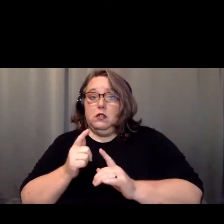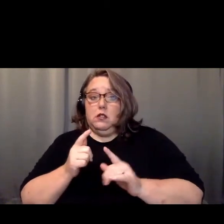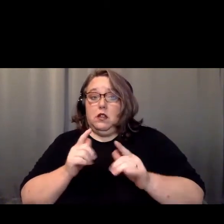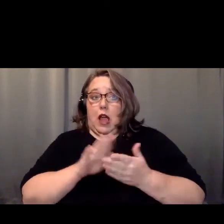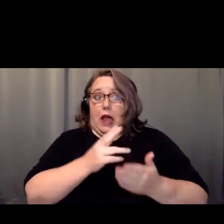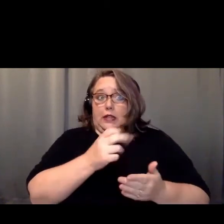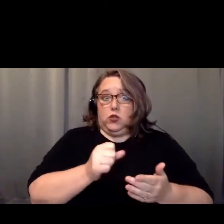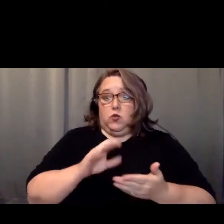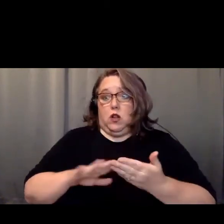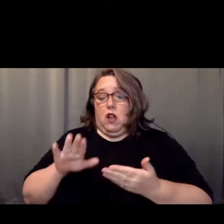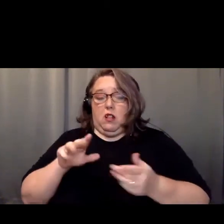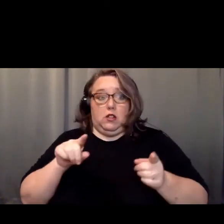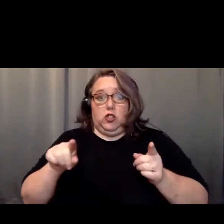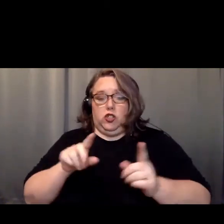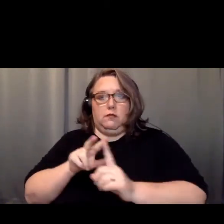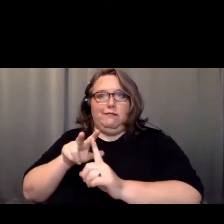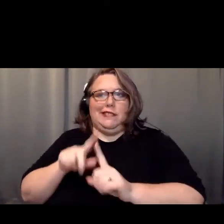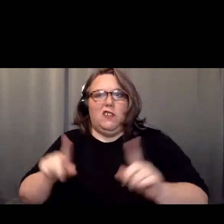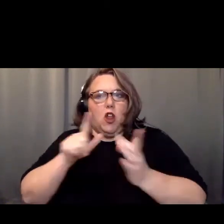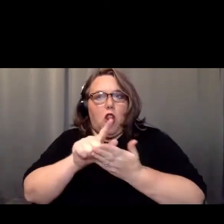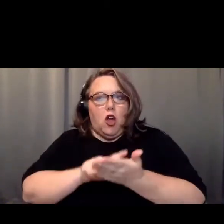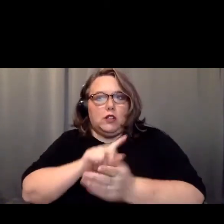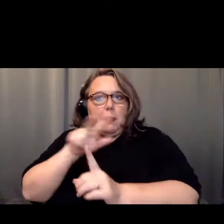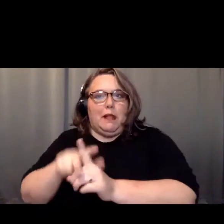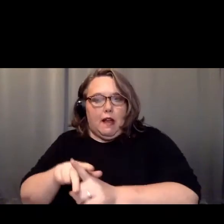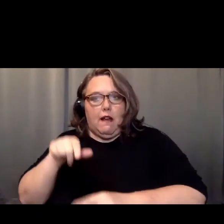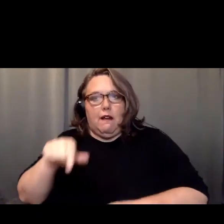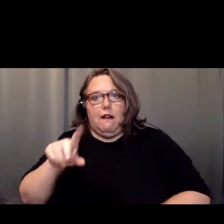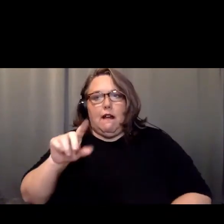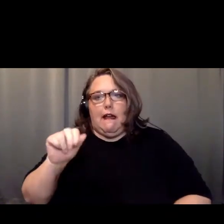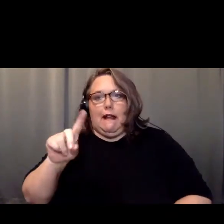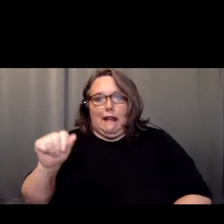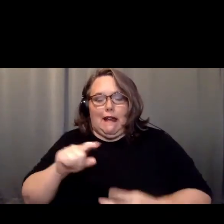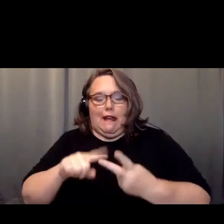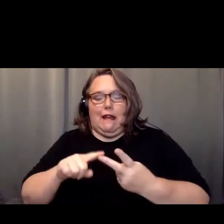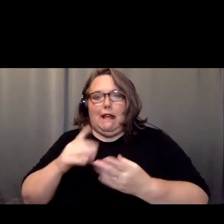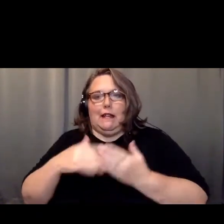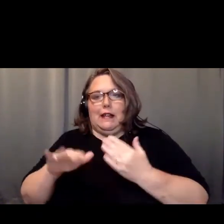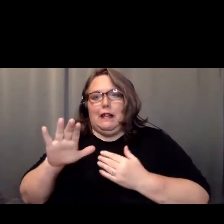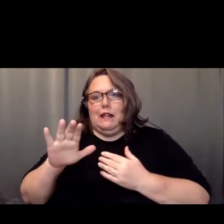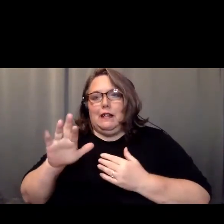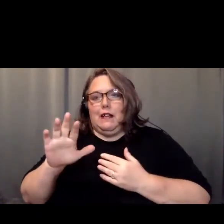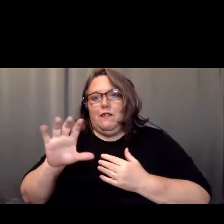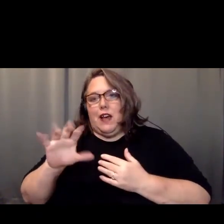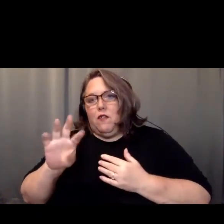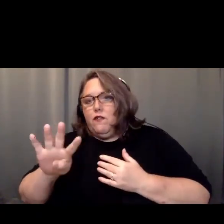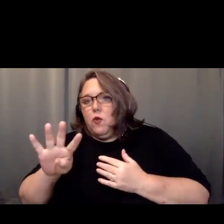it's the Americans with Disabilities Act in Section 504, the Rehabilitation Act and in high school as a TA,